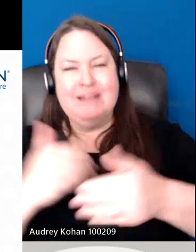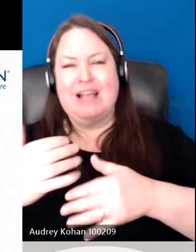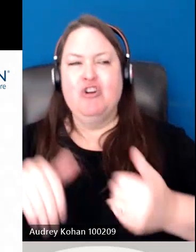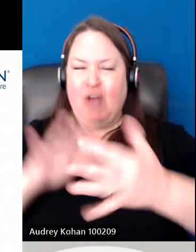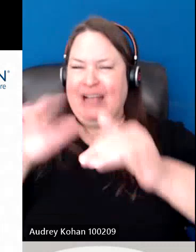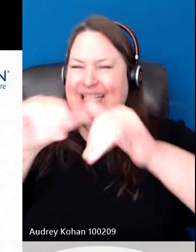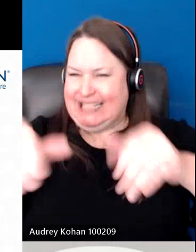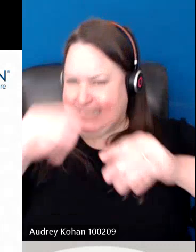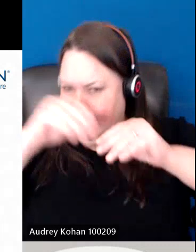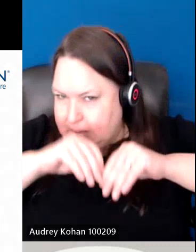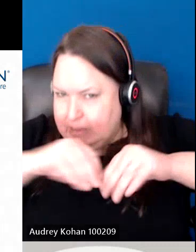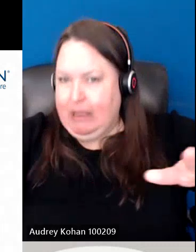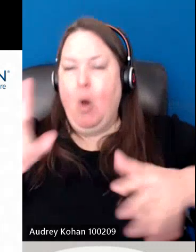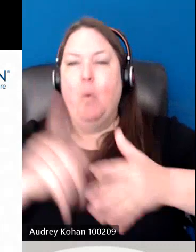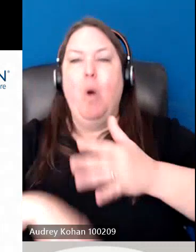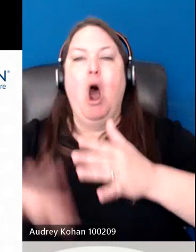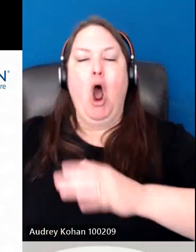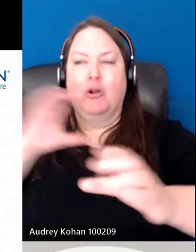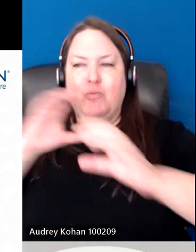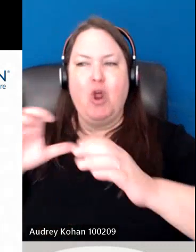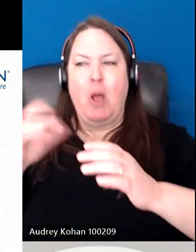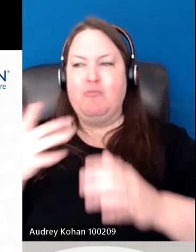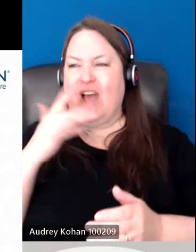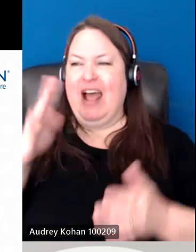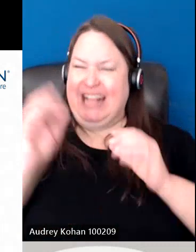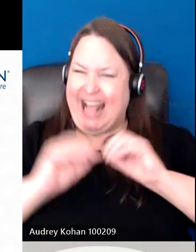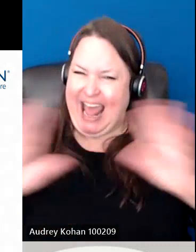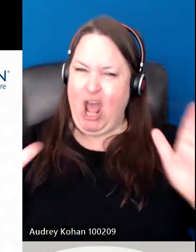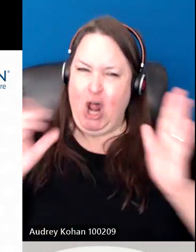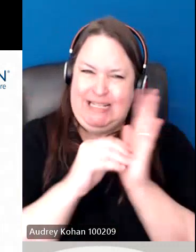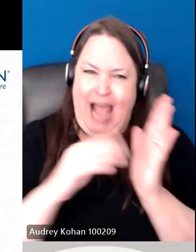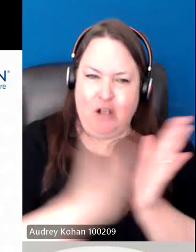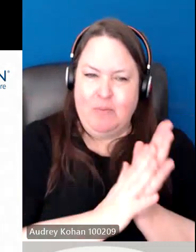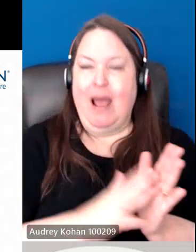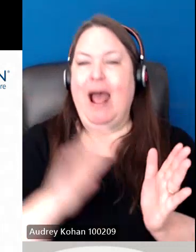communication preferences are clearly documented and whether this is part of the communication